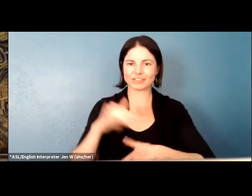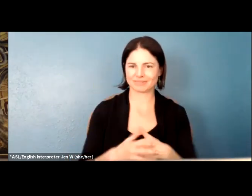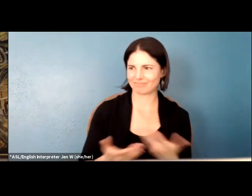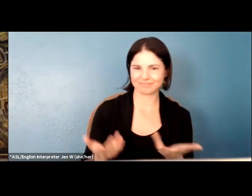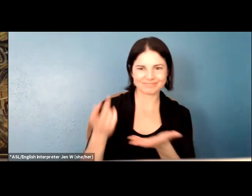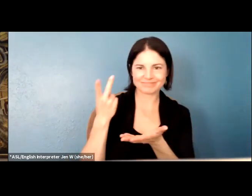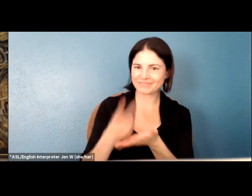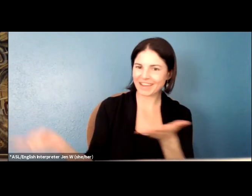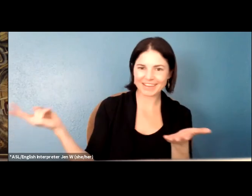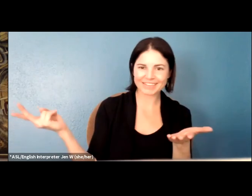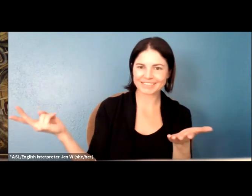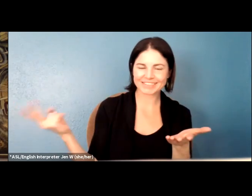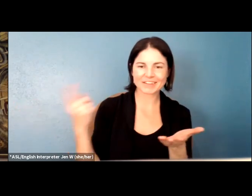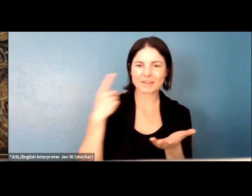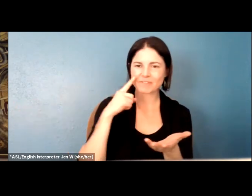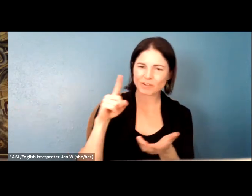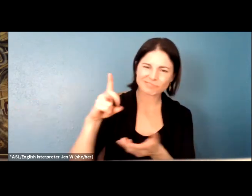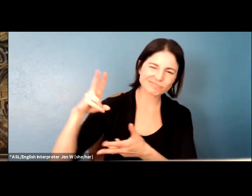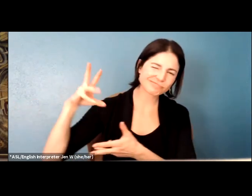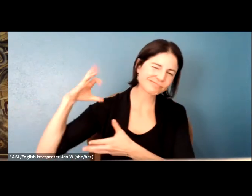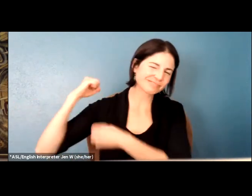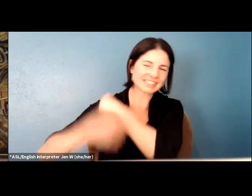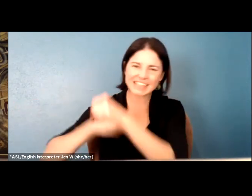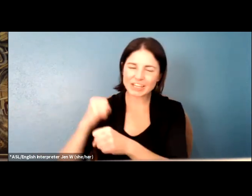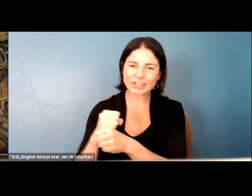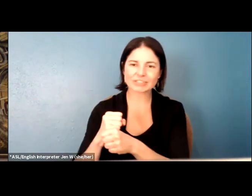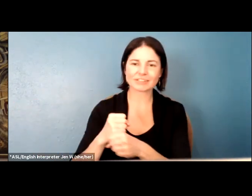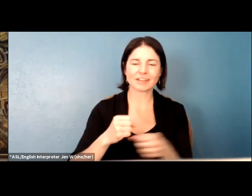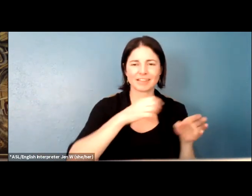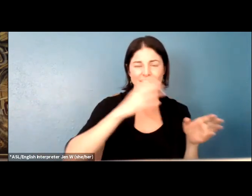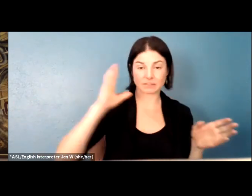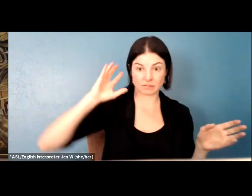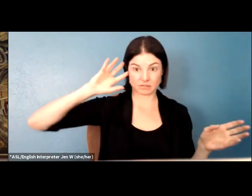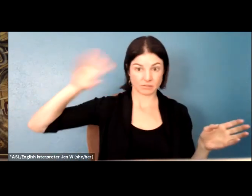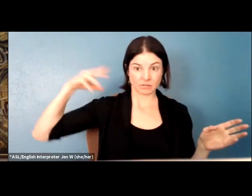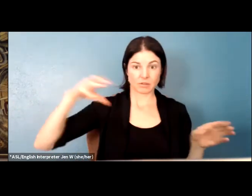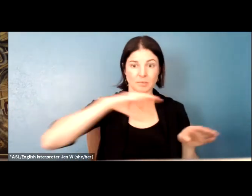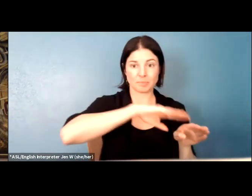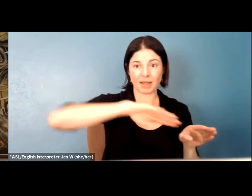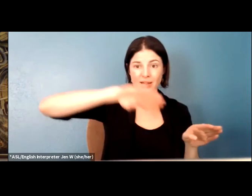centuries, this crazy bell curve has been trying to tell us that